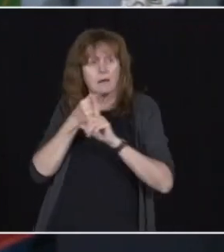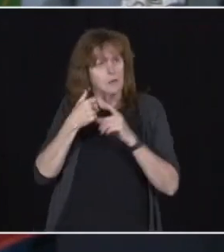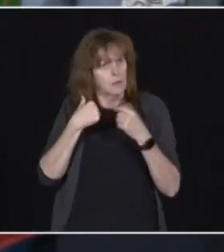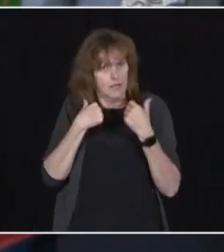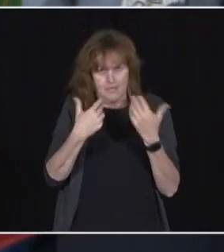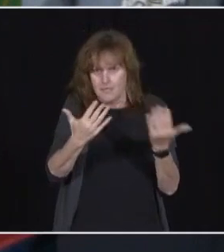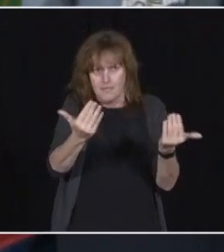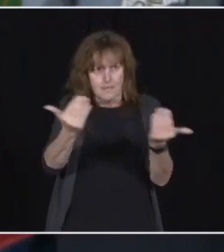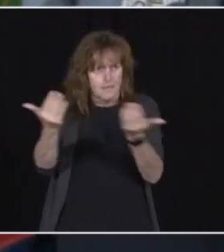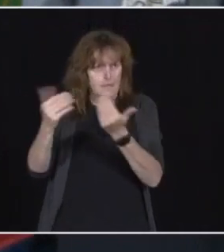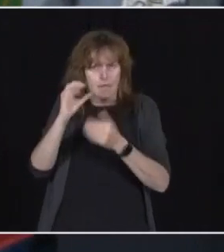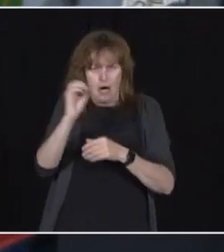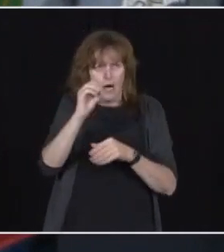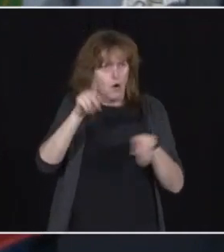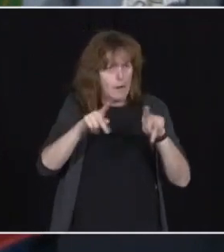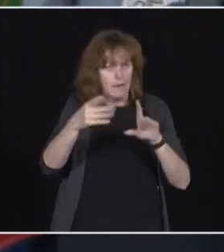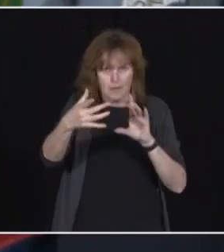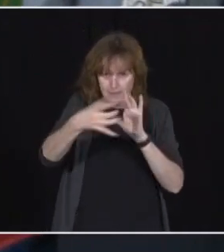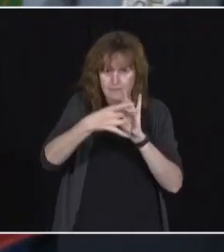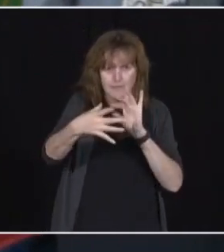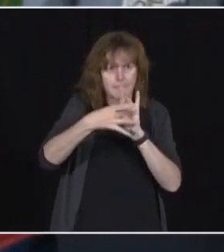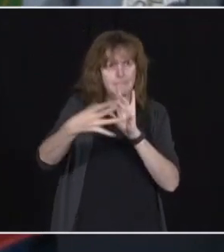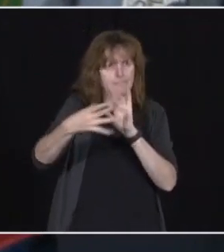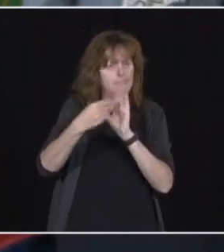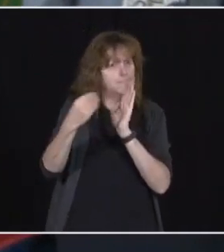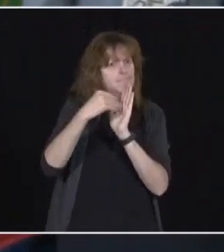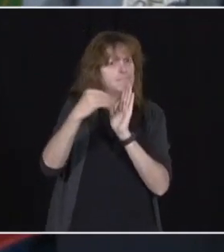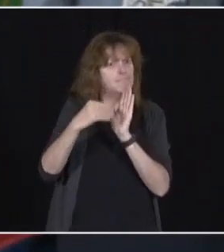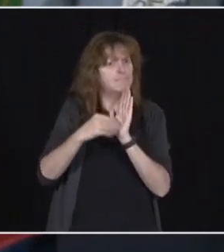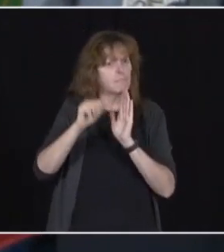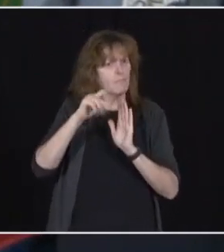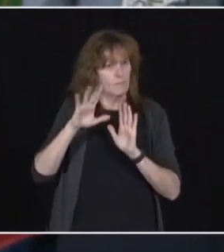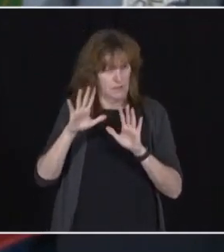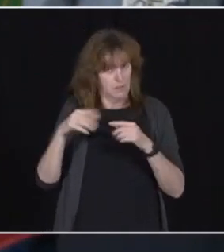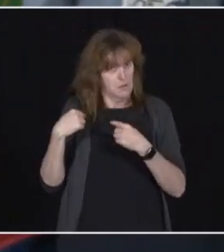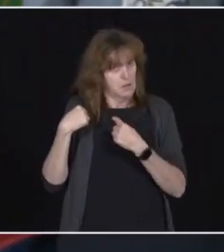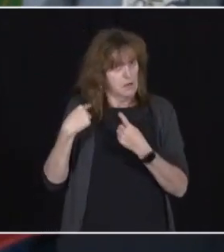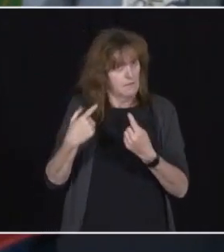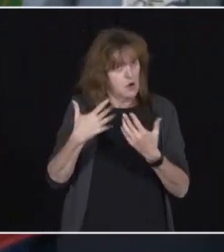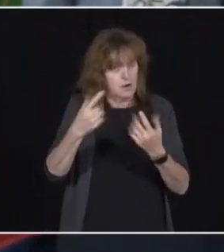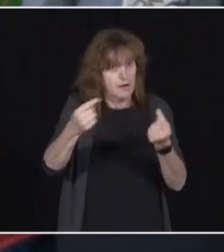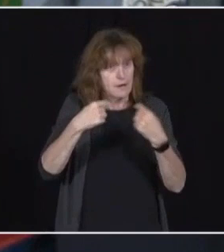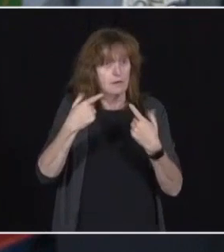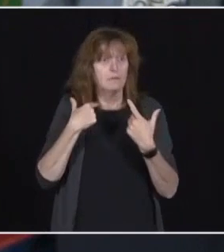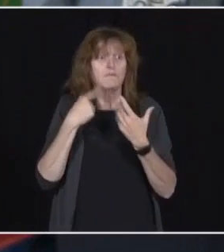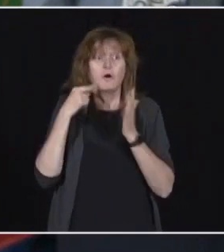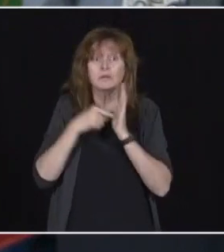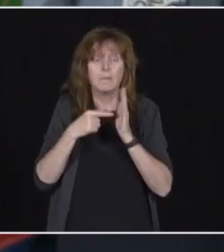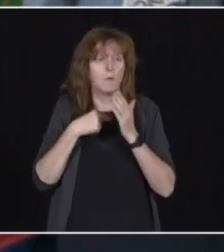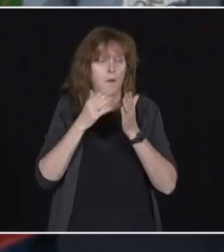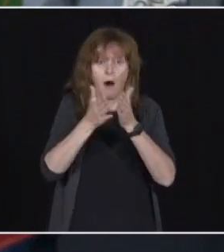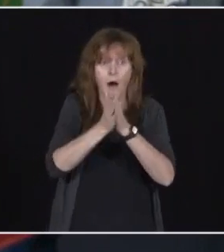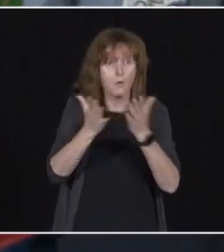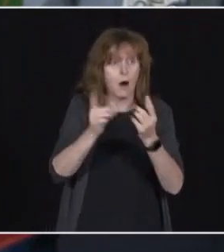As the pre-Merced, pioneering this Ontario and seeing how the impact is in really engaging our Ontarians, as they have, all along with her steps